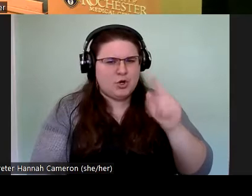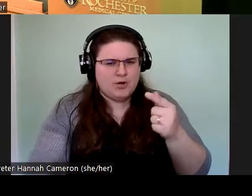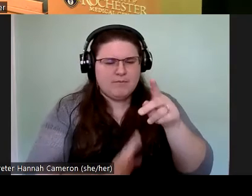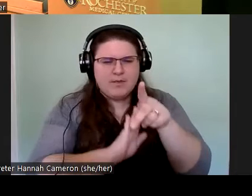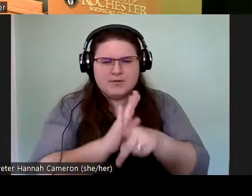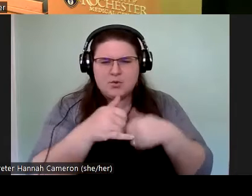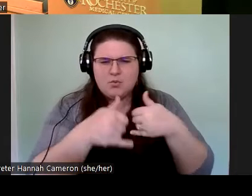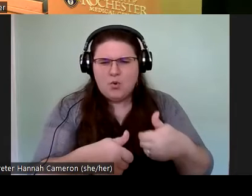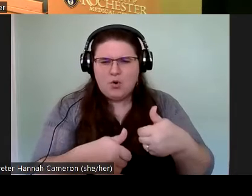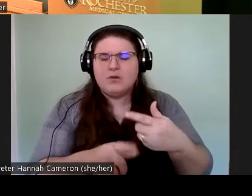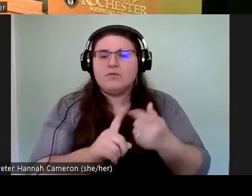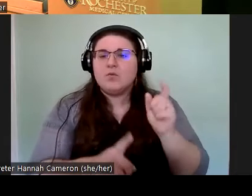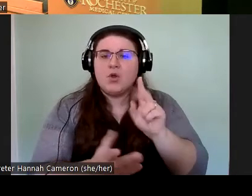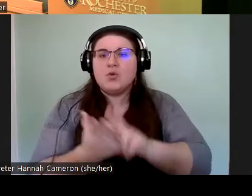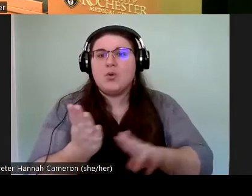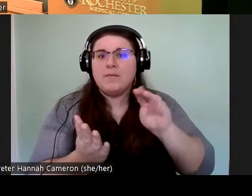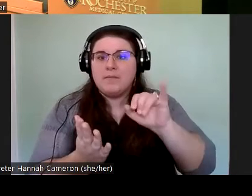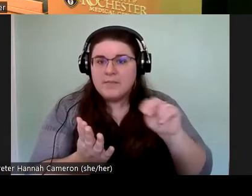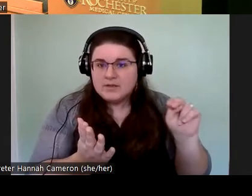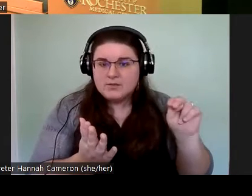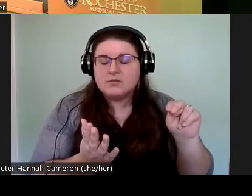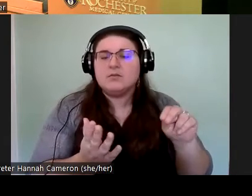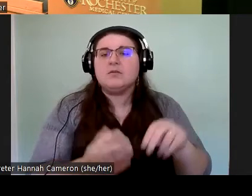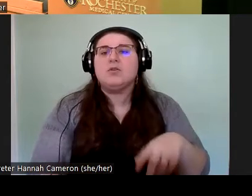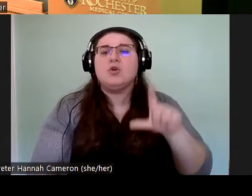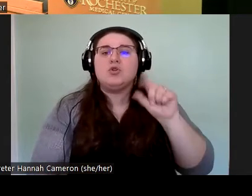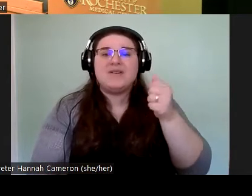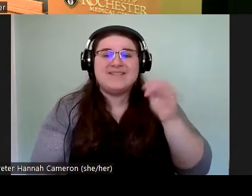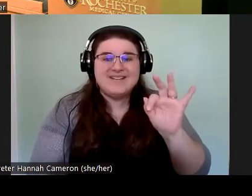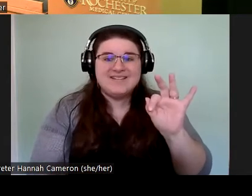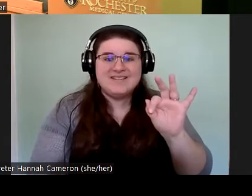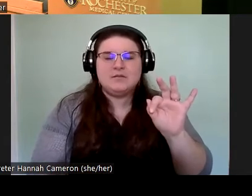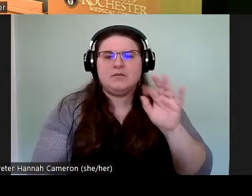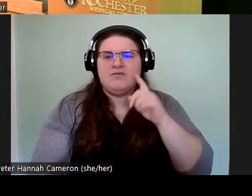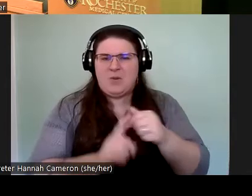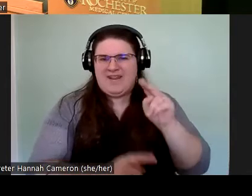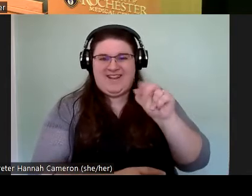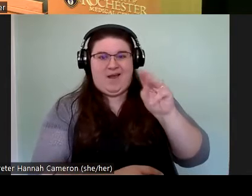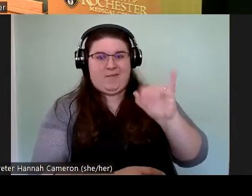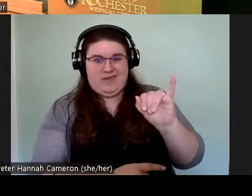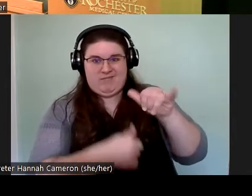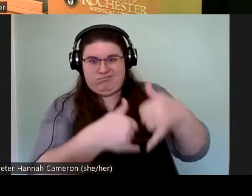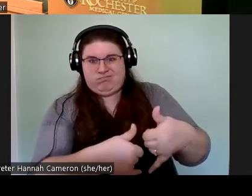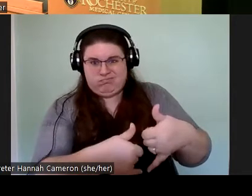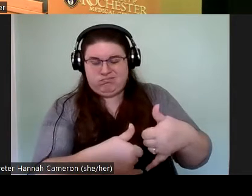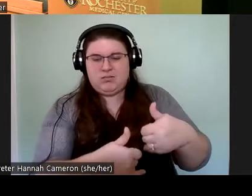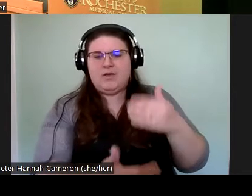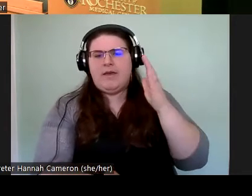the 2019 ctie award to end discrimination from Nami National and the 2013 advocacy